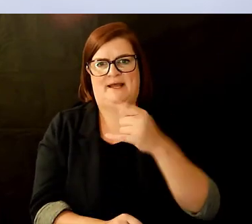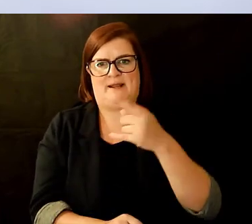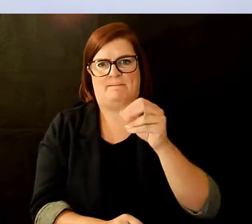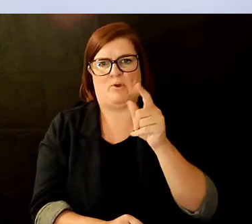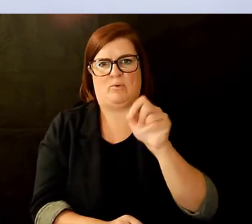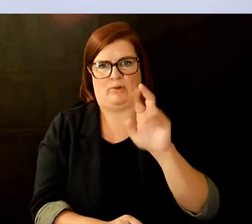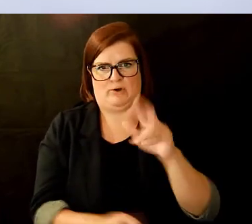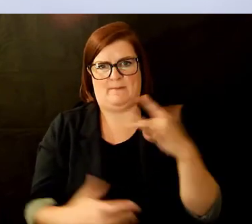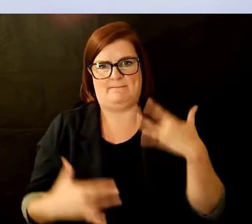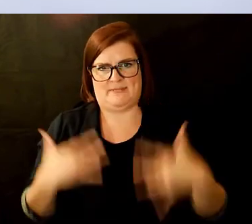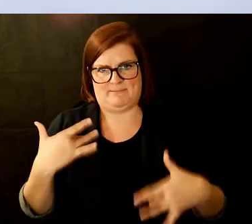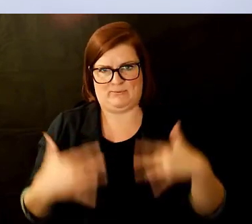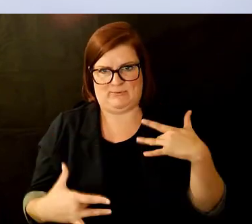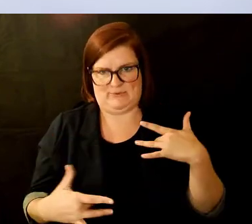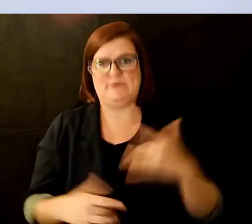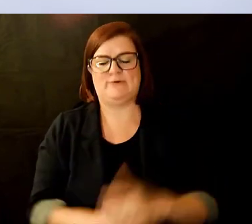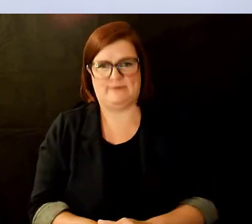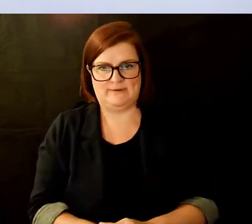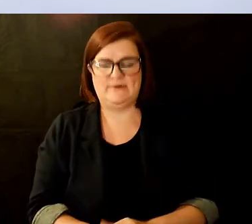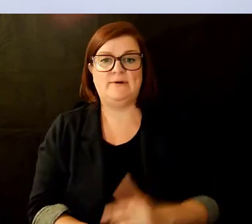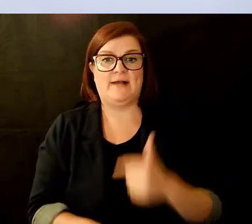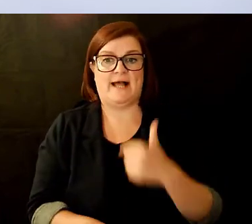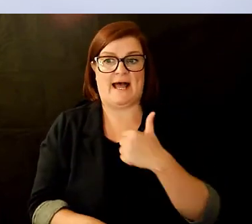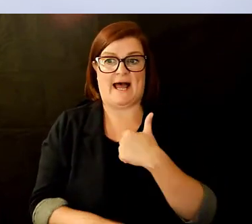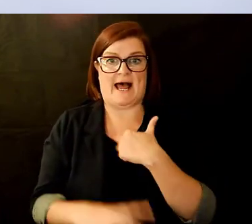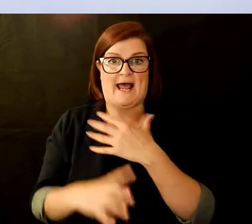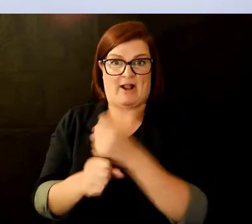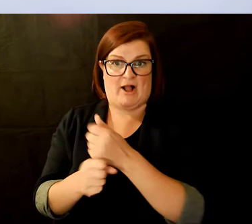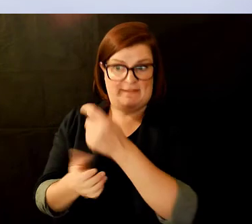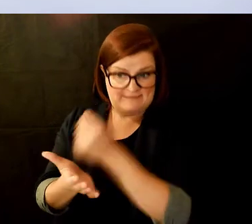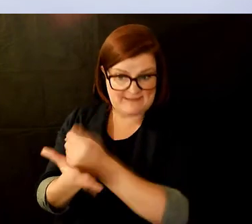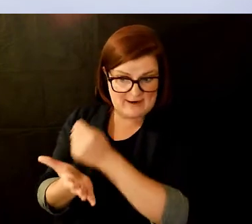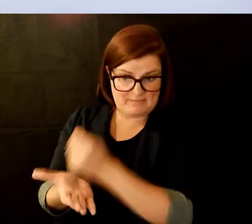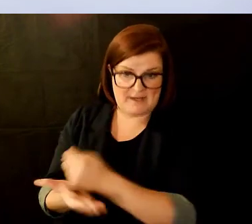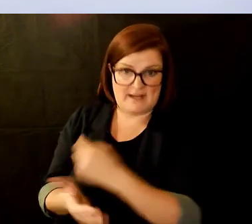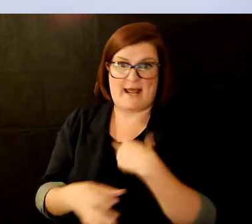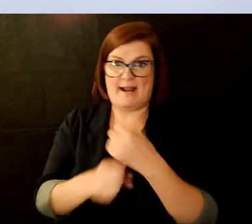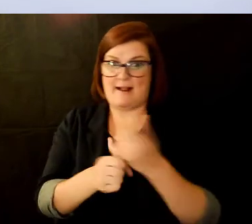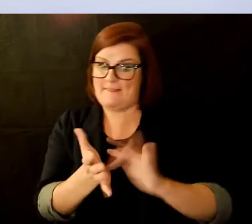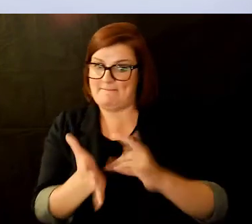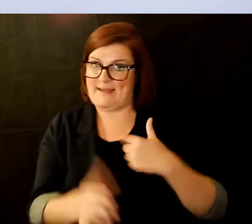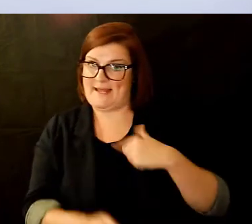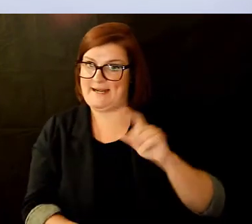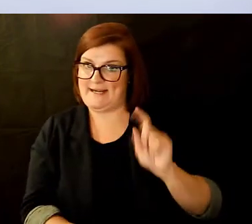I got the therapy and meds I needed and experienced joy